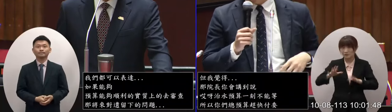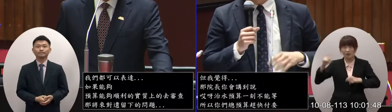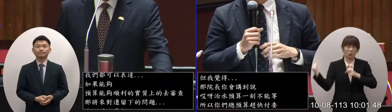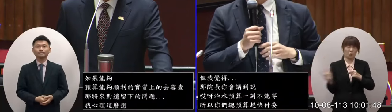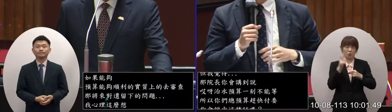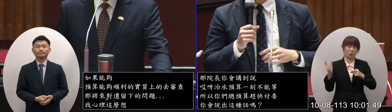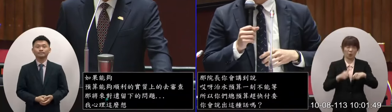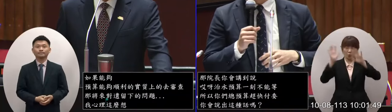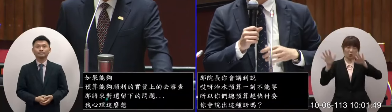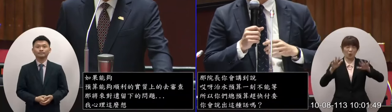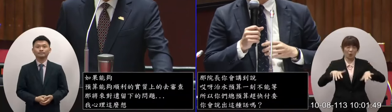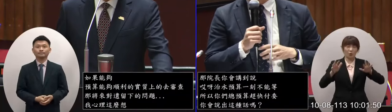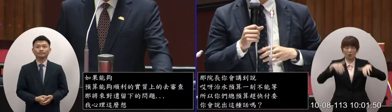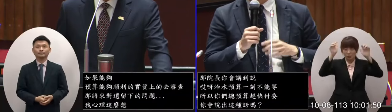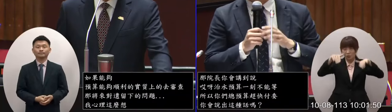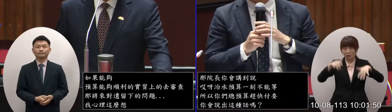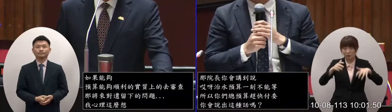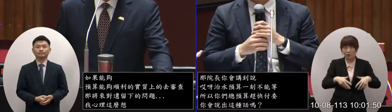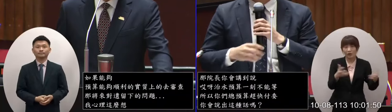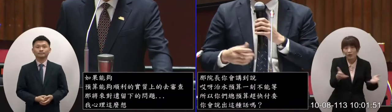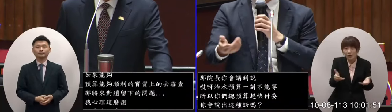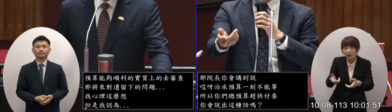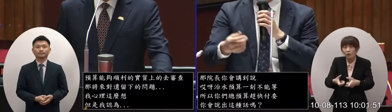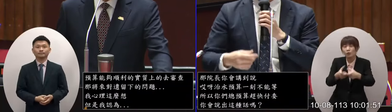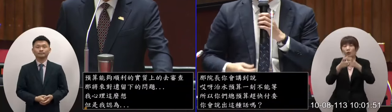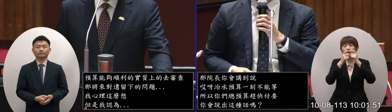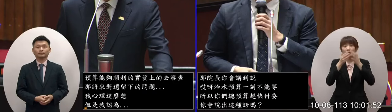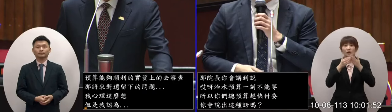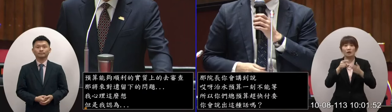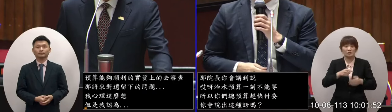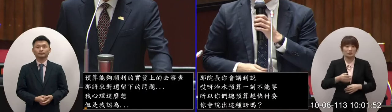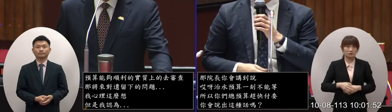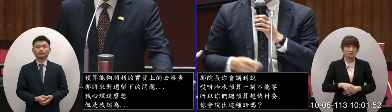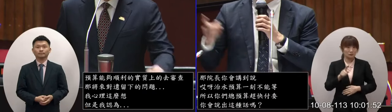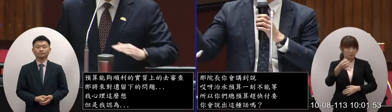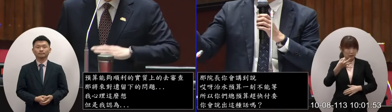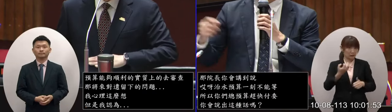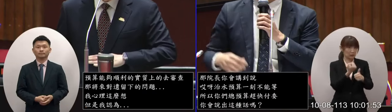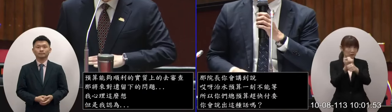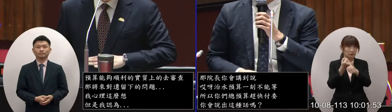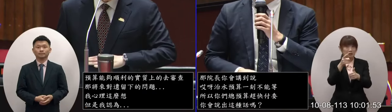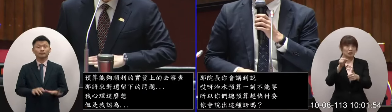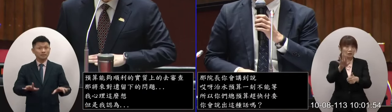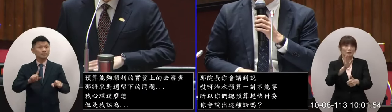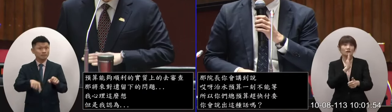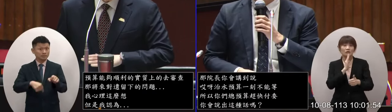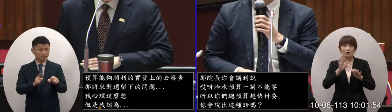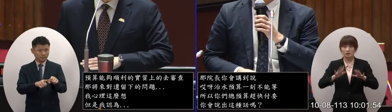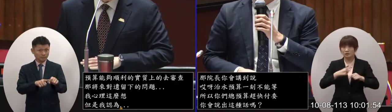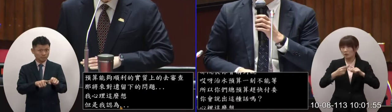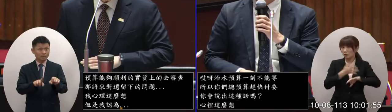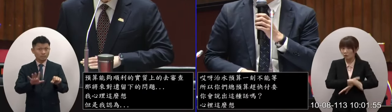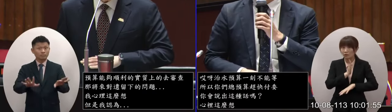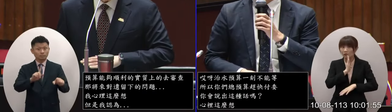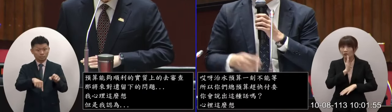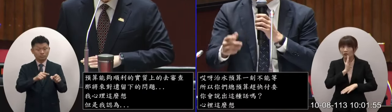of some disasters caused by the typhoon. Isn’t the water control budget for reconstruction this year already in your hands? Is it this year? For this year,